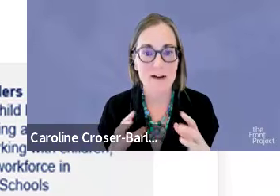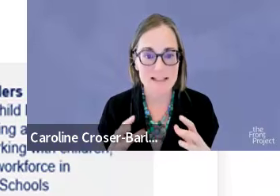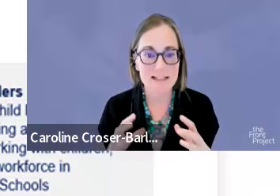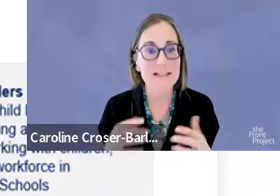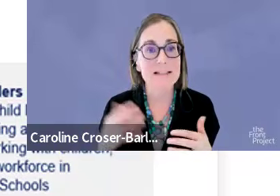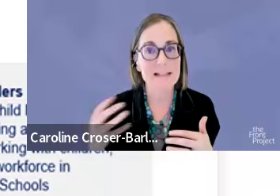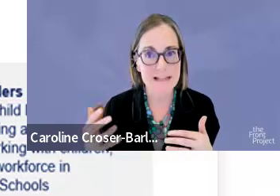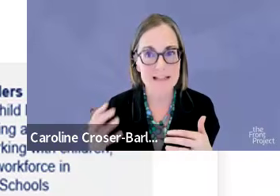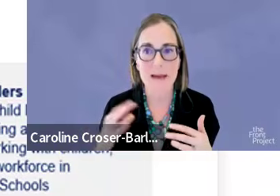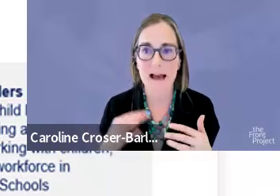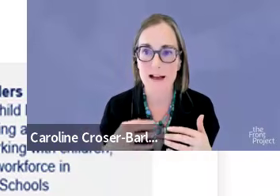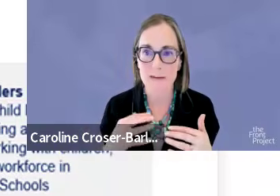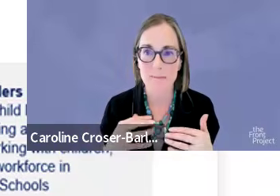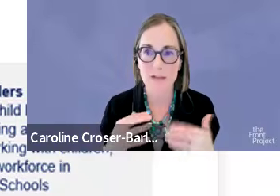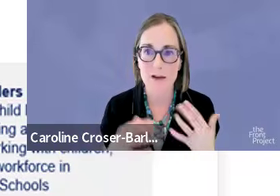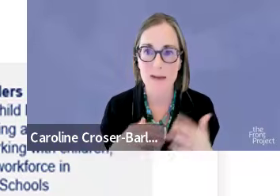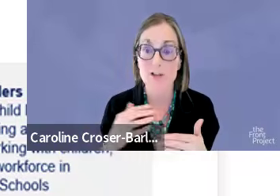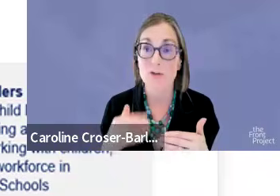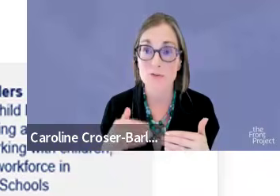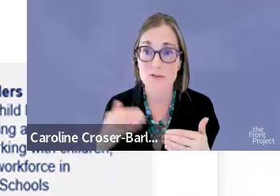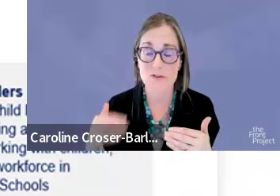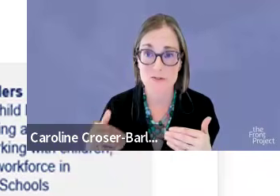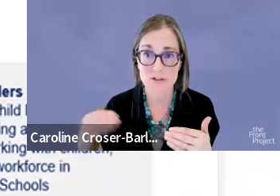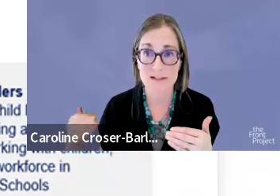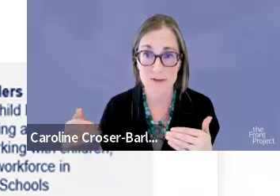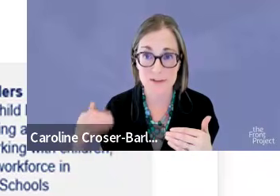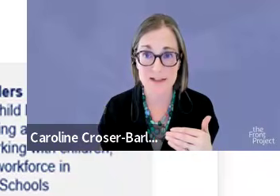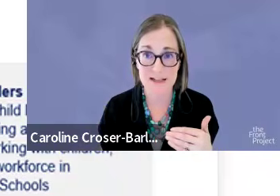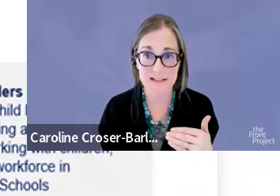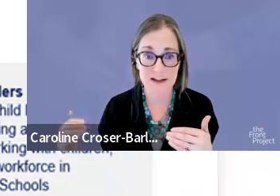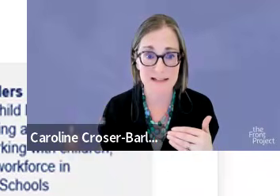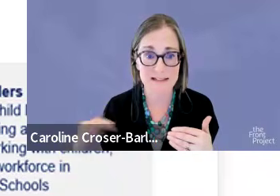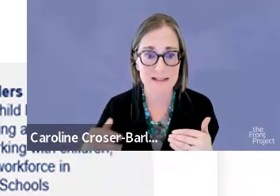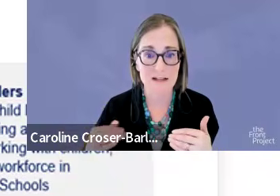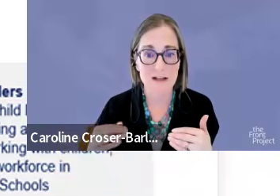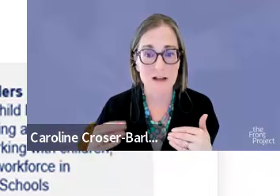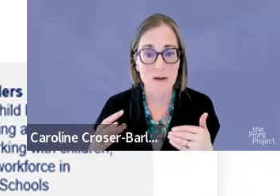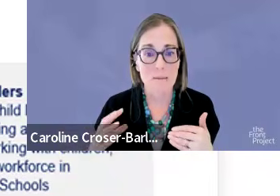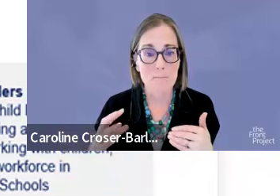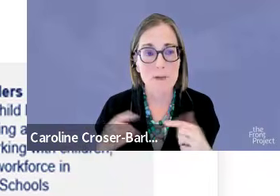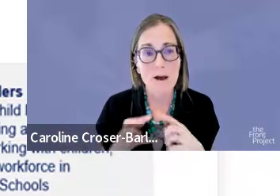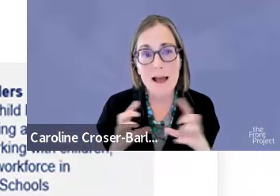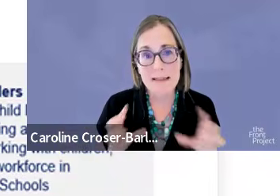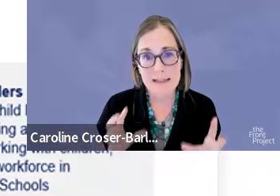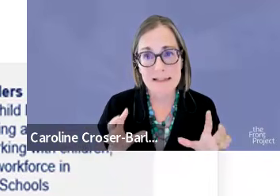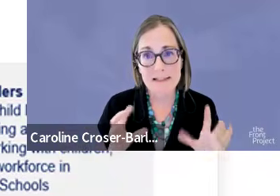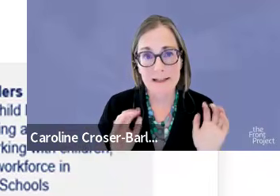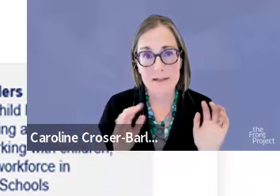Thriving Kids is thinking about children's trajectories on to the NDIS. But I think,